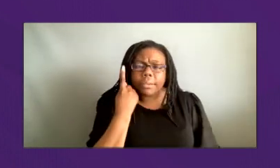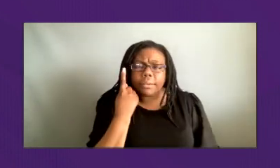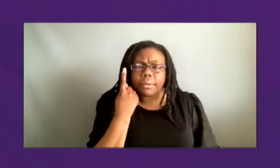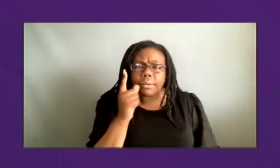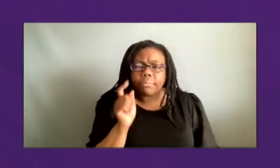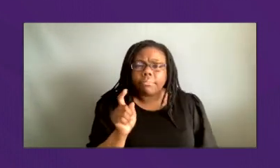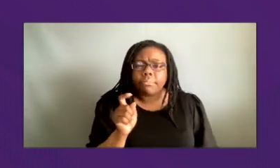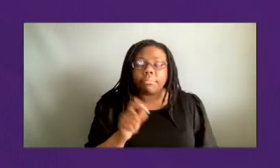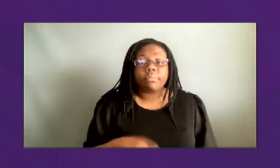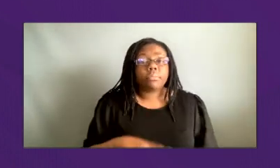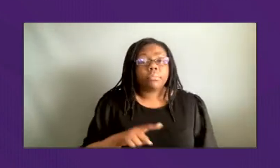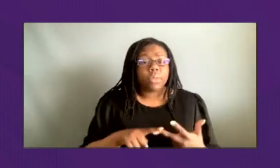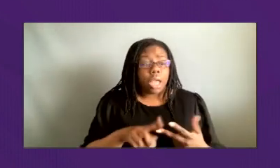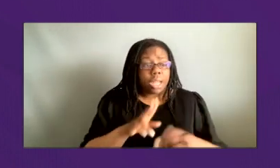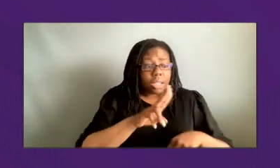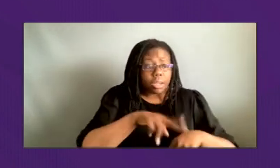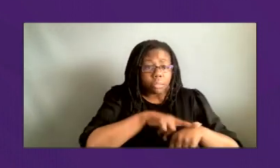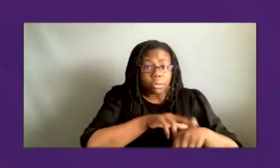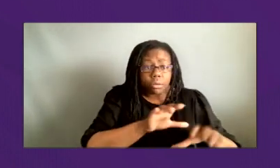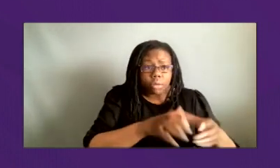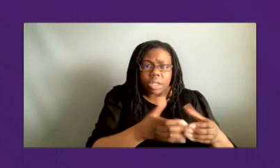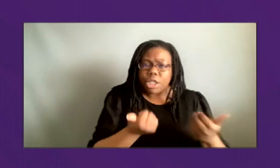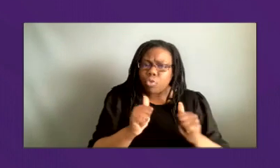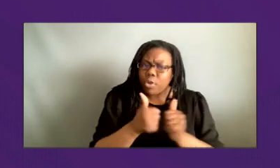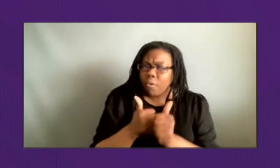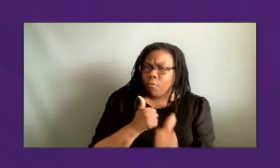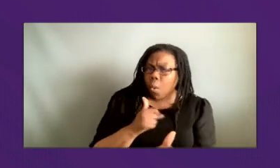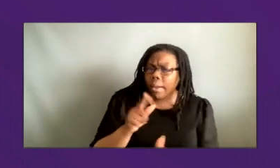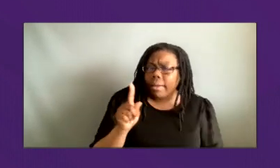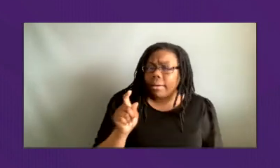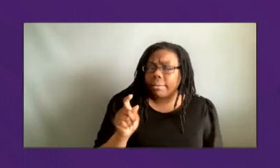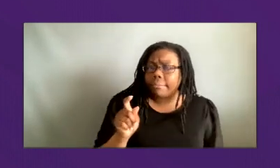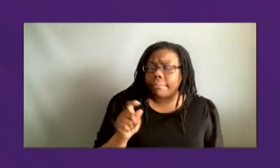avoid removal? And even the question we talked about earlier, what does home mean to you?